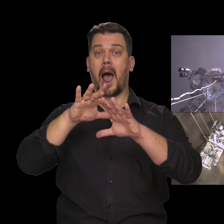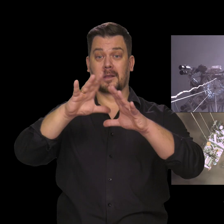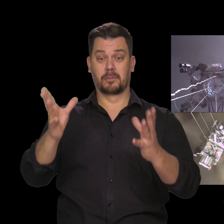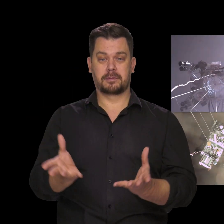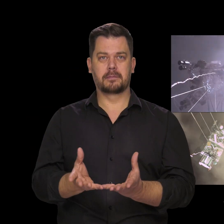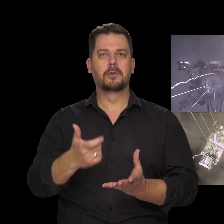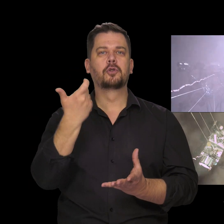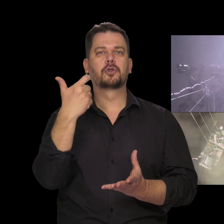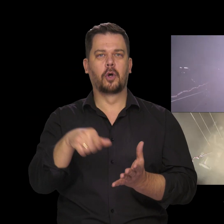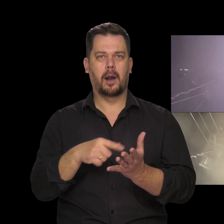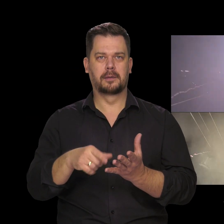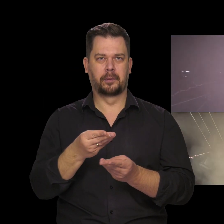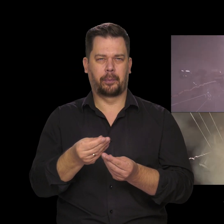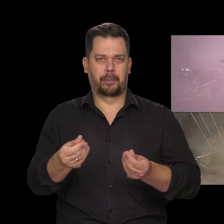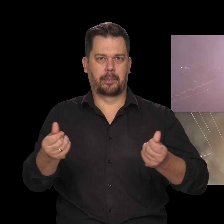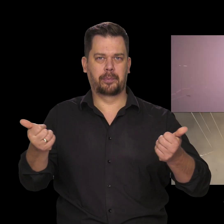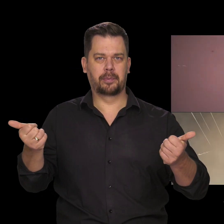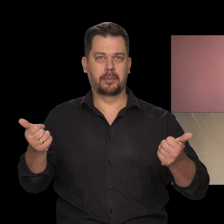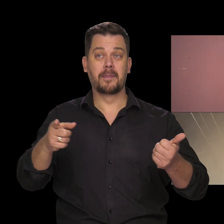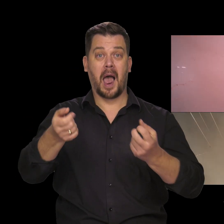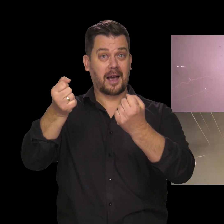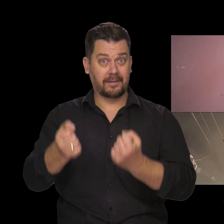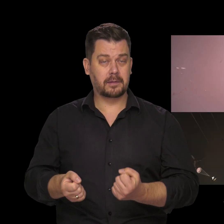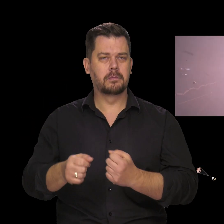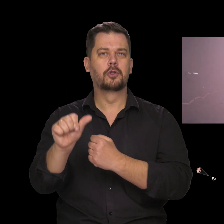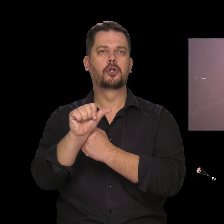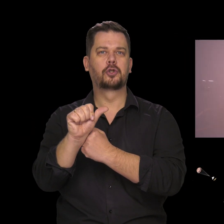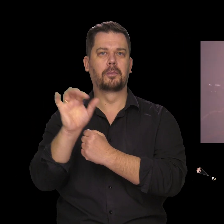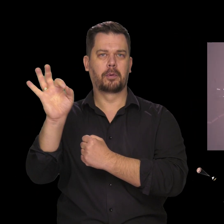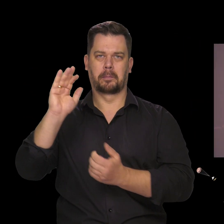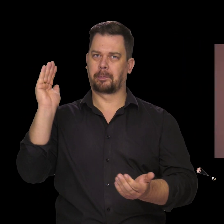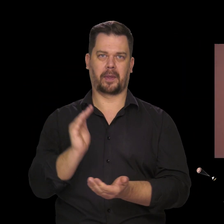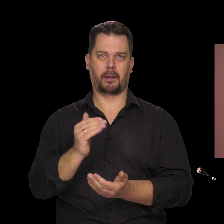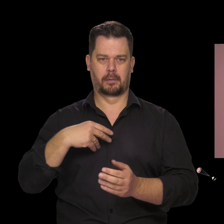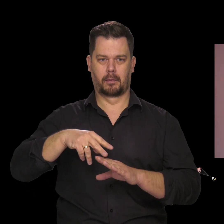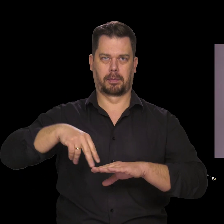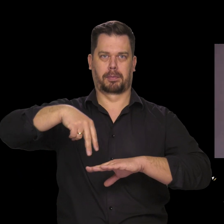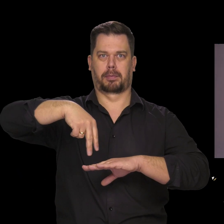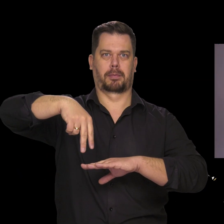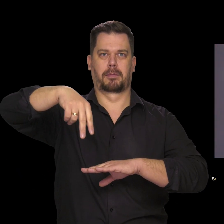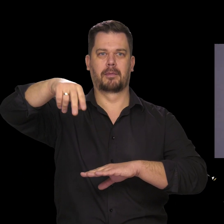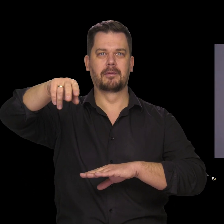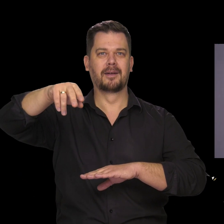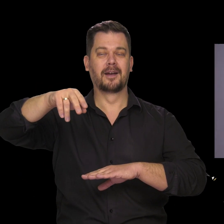the atmosphere on Mars is over a hundred times thinner than Earth's atmosphere, and the gravity is 60% weaker than on Earth.